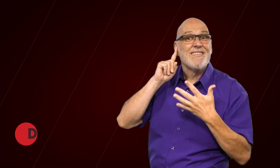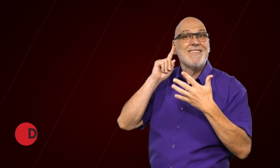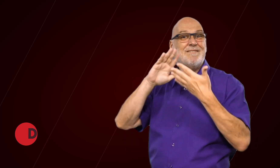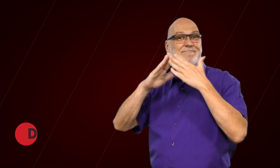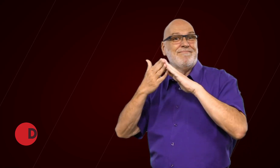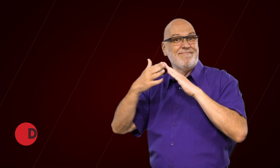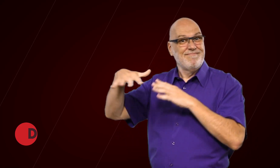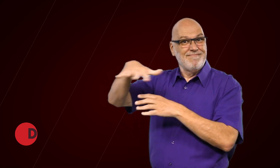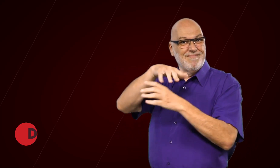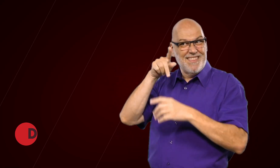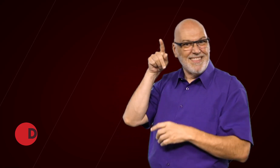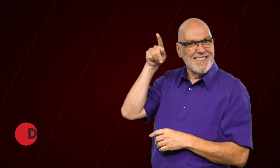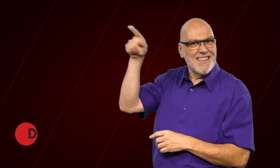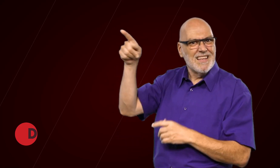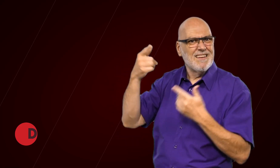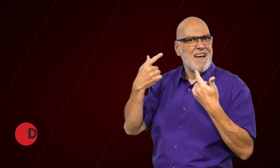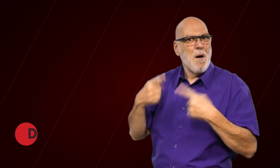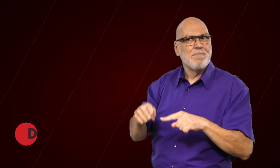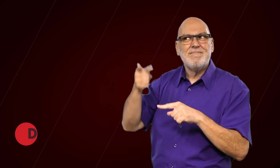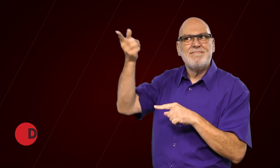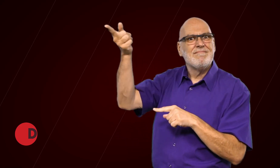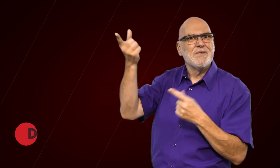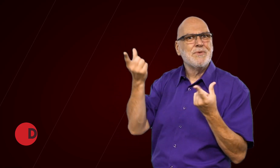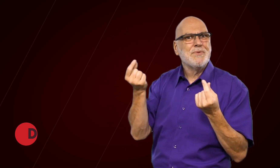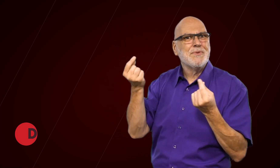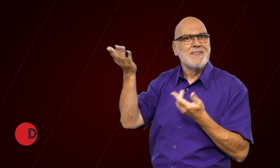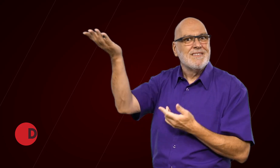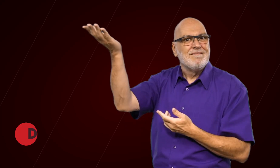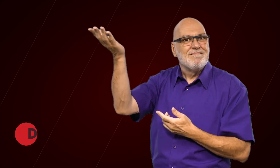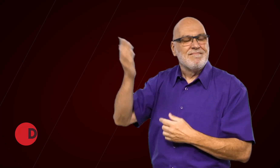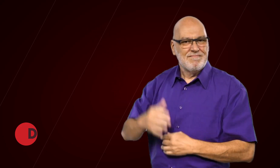situation on the ground there?